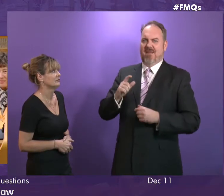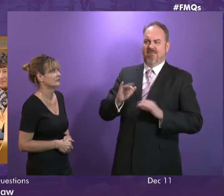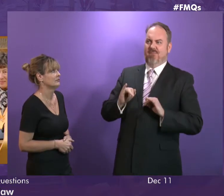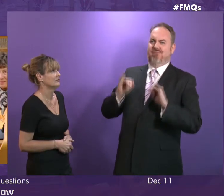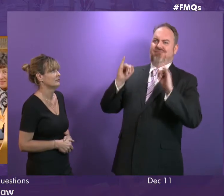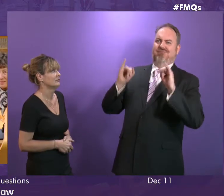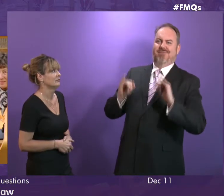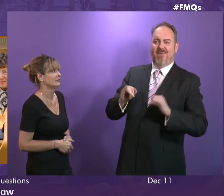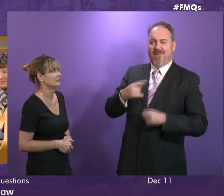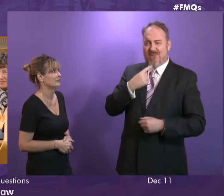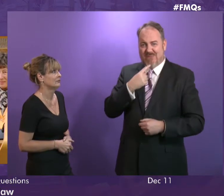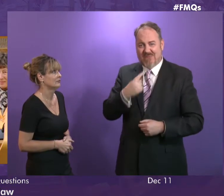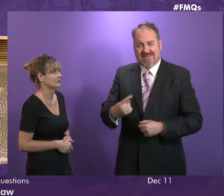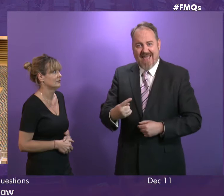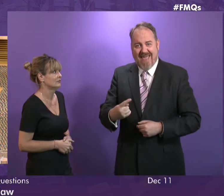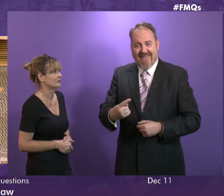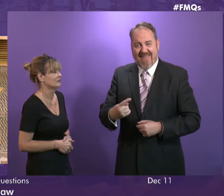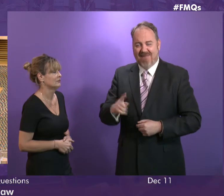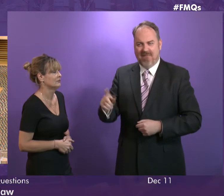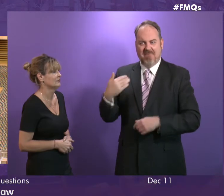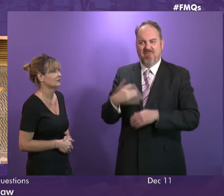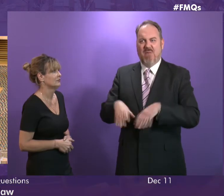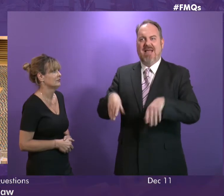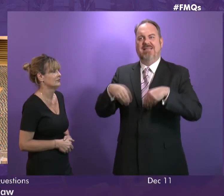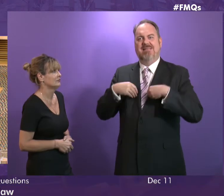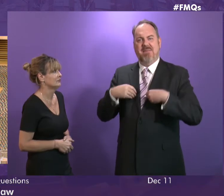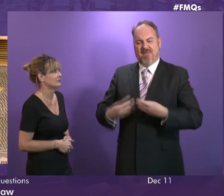has refused to accept the result of any referendum to date.